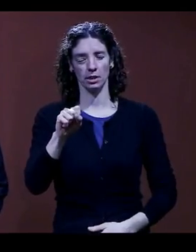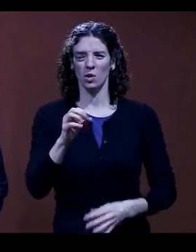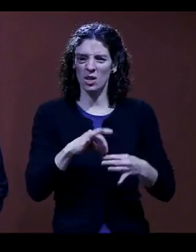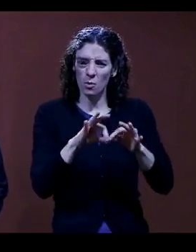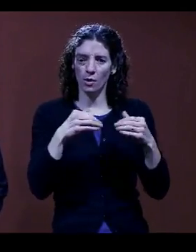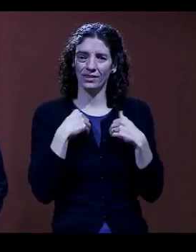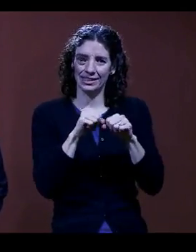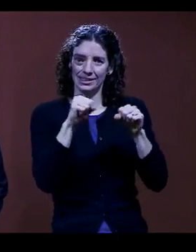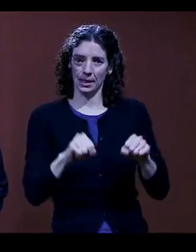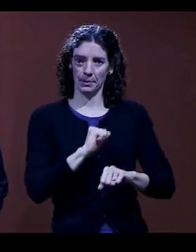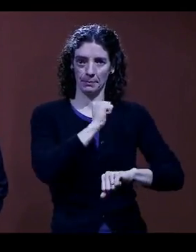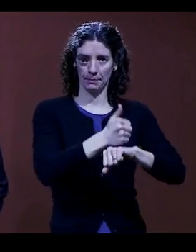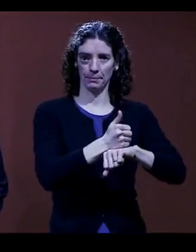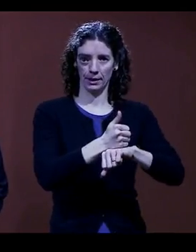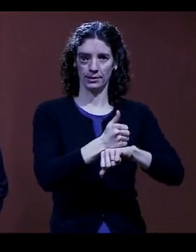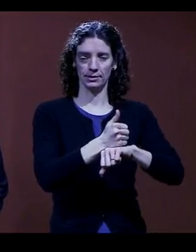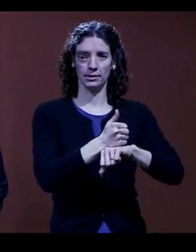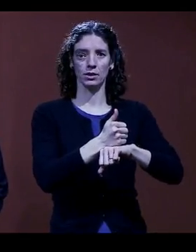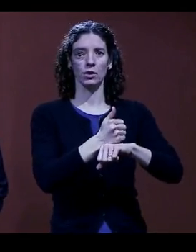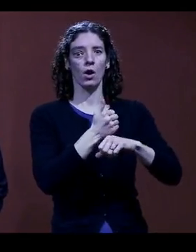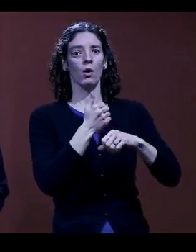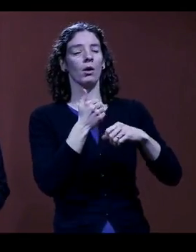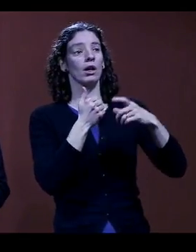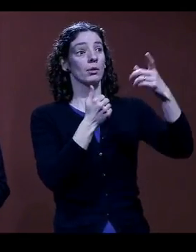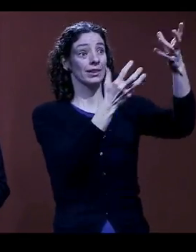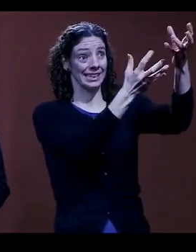for disseminating data back down for the local use.